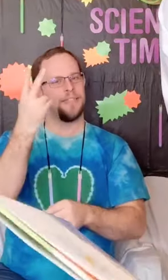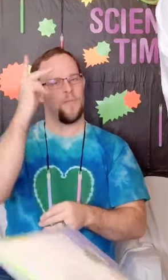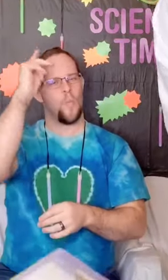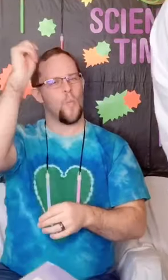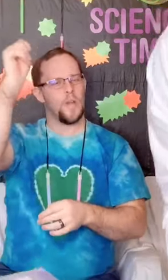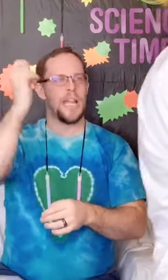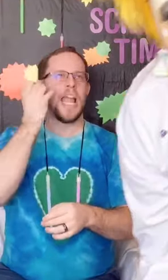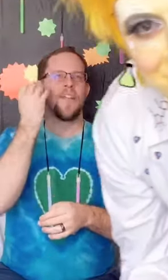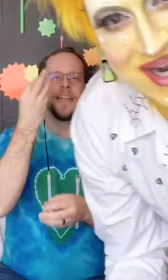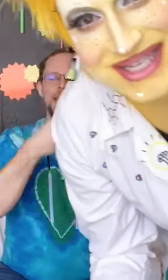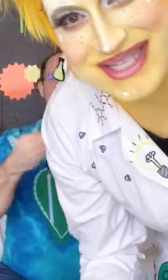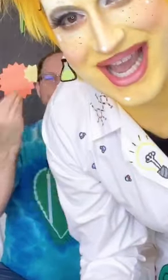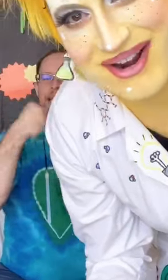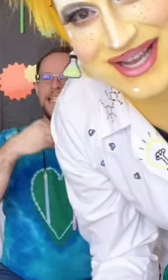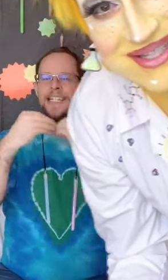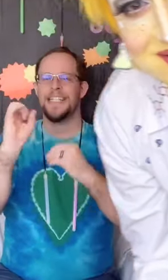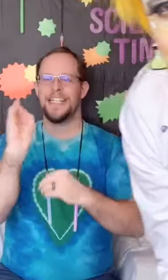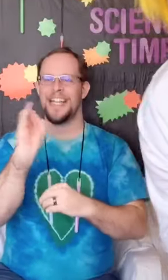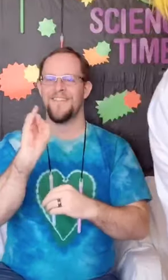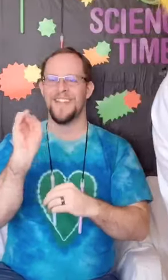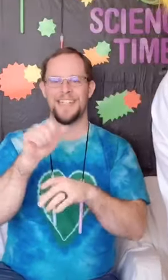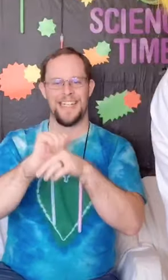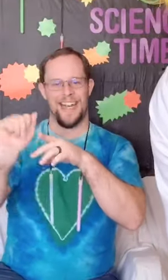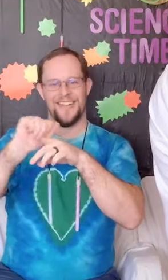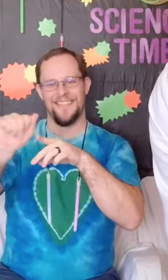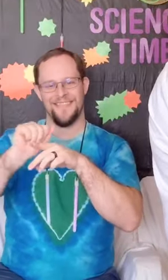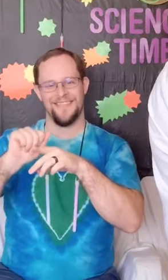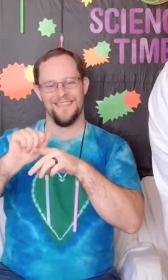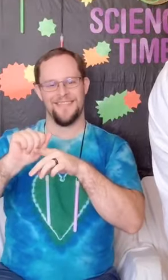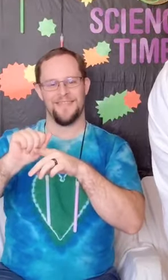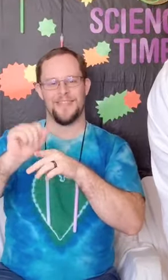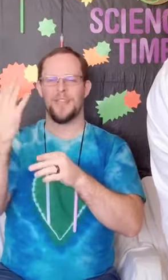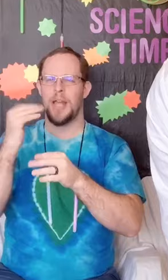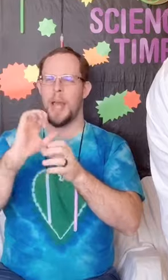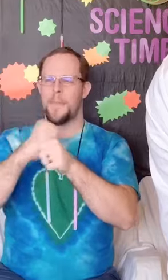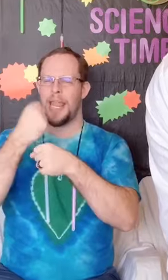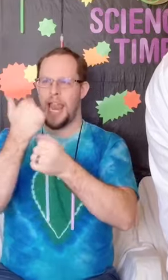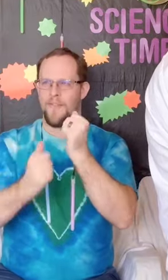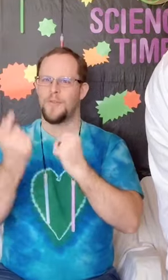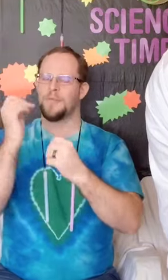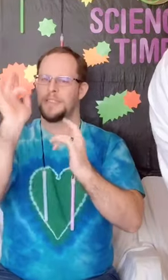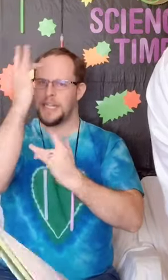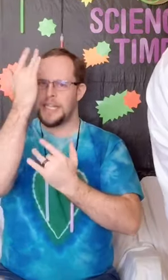eating the infected carrots was making everyone sick. Then stopping